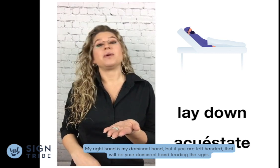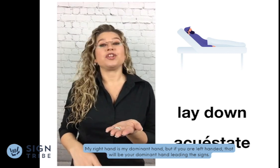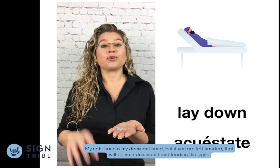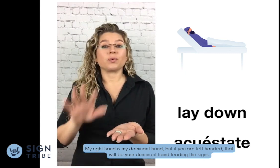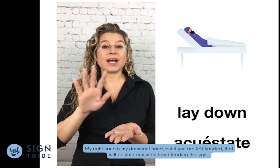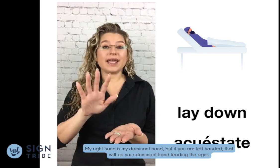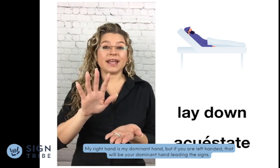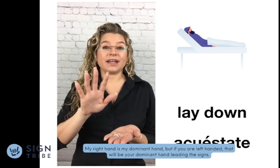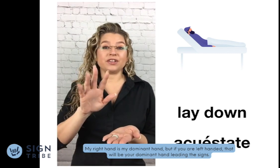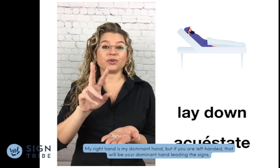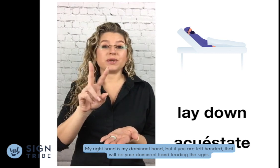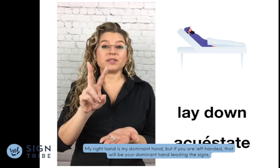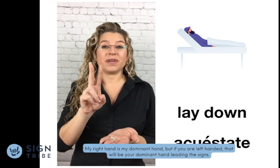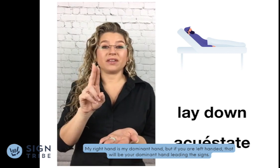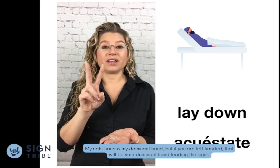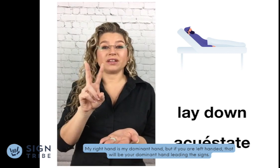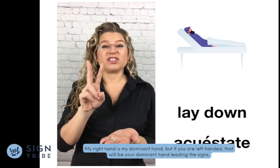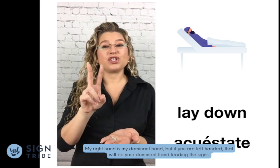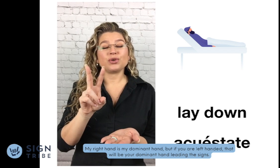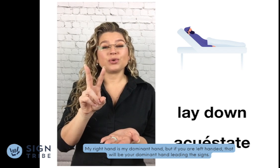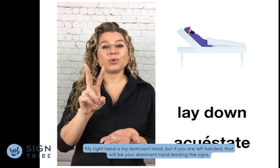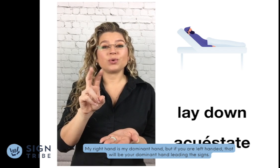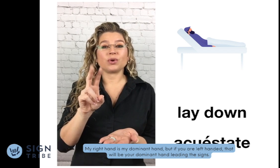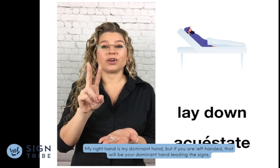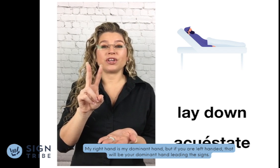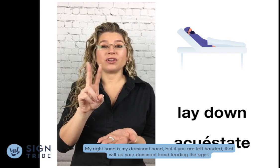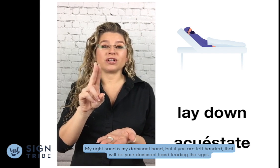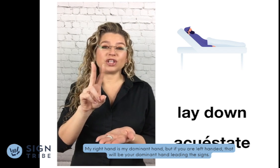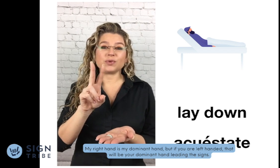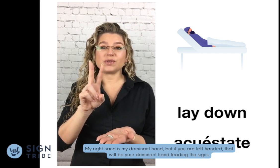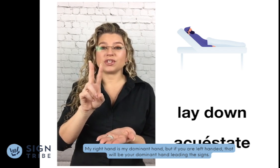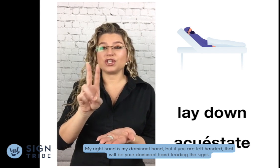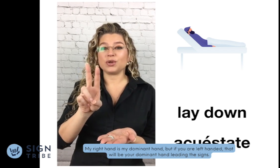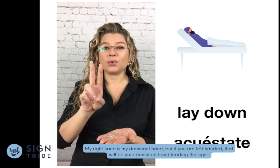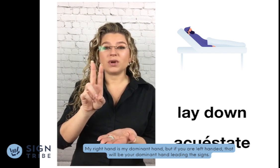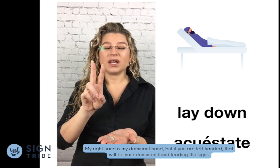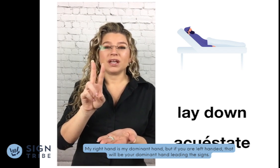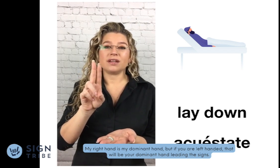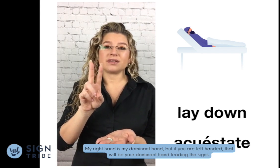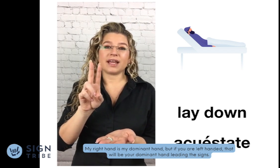in your right hand you're going to make like a two or a loose U. It doesn't have